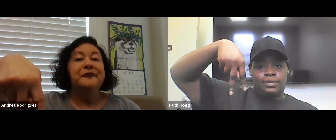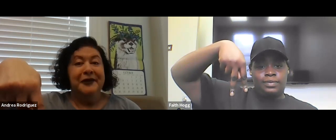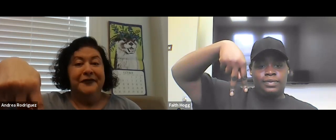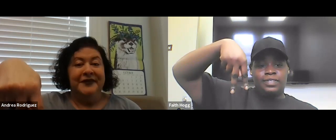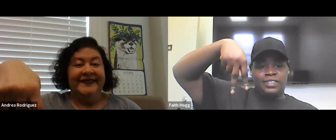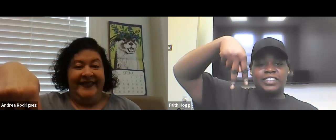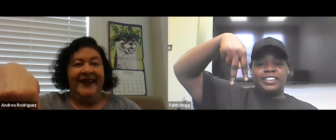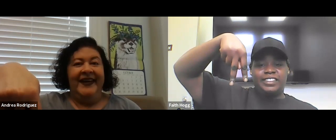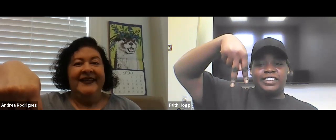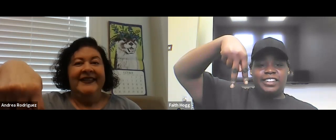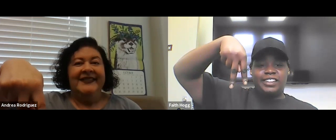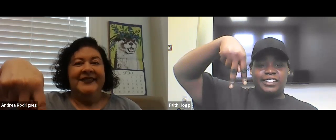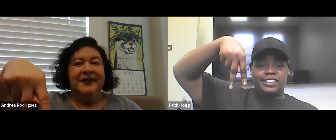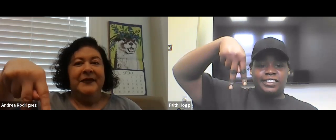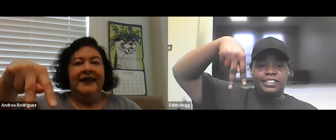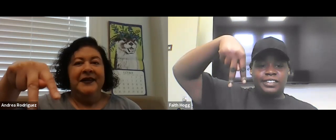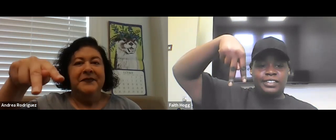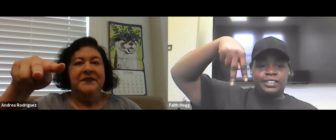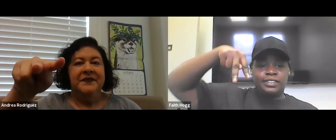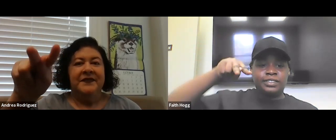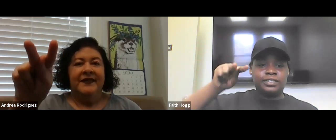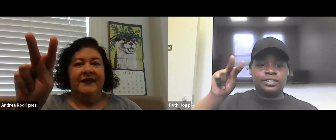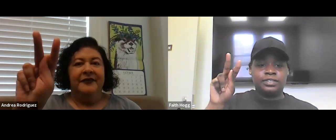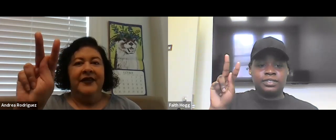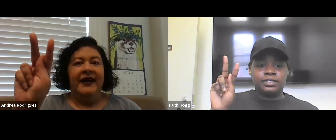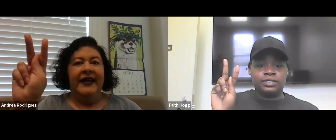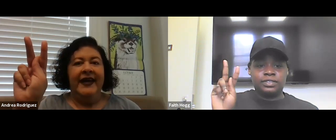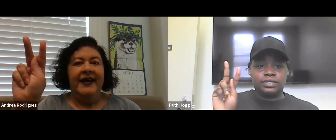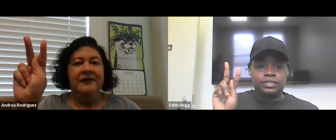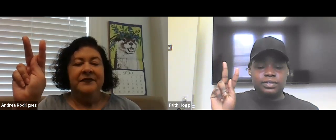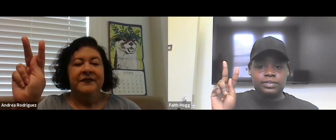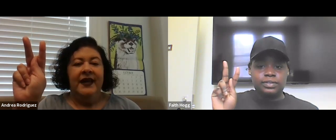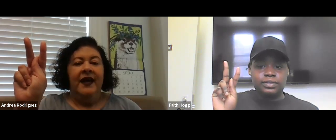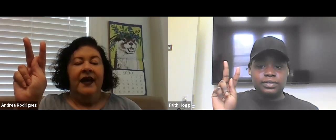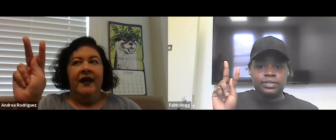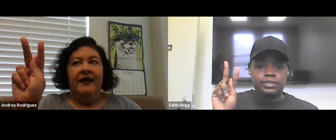Wonderful. Alright, so I'll turn it back up. We've got, K. For L,